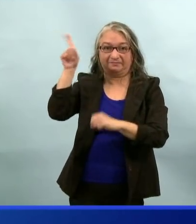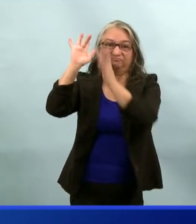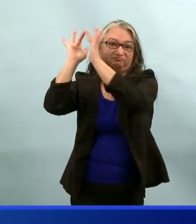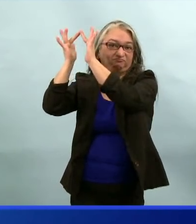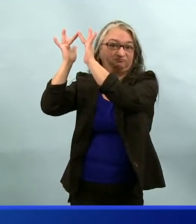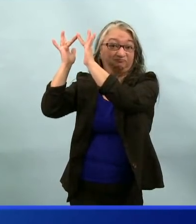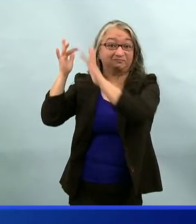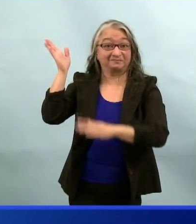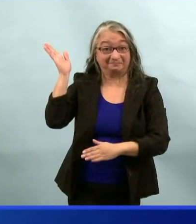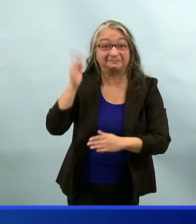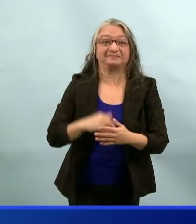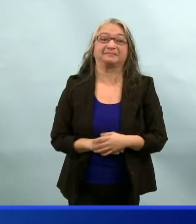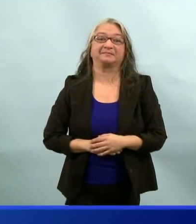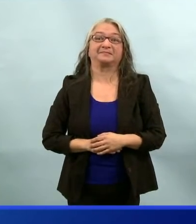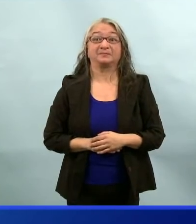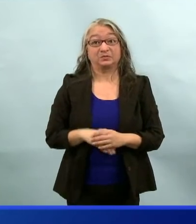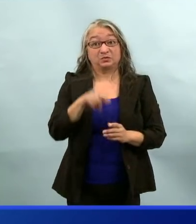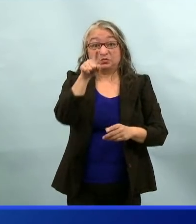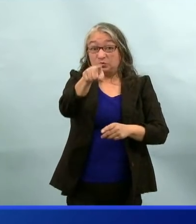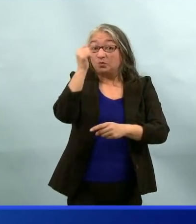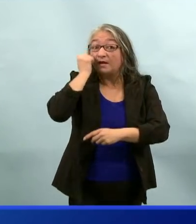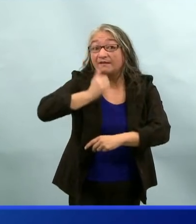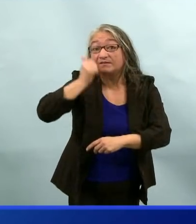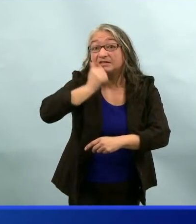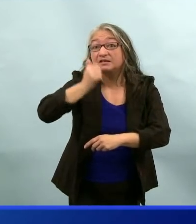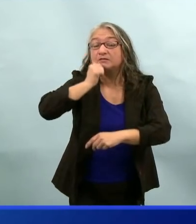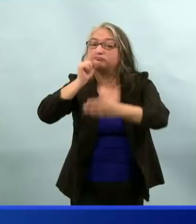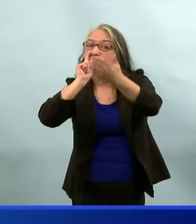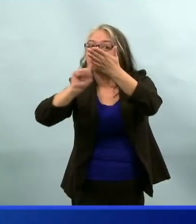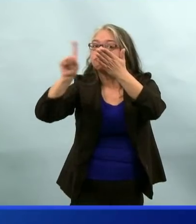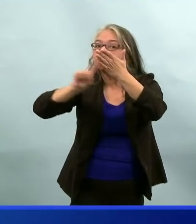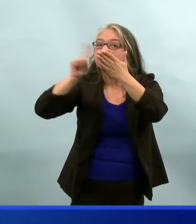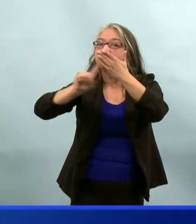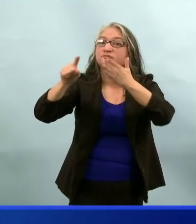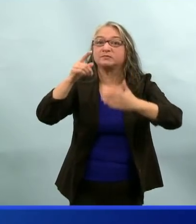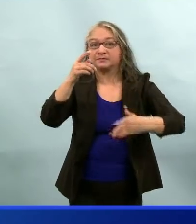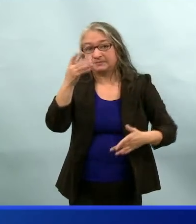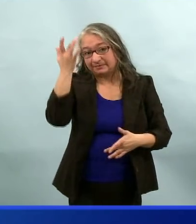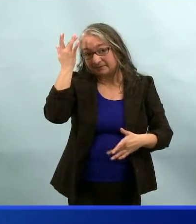yourself for symptoms every day stay home when you are sick even if symptoms are mild